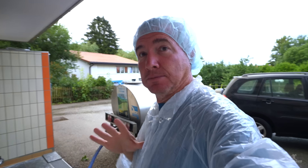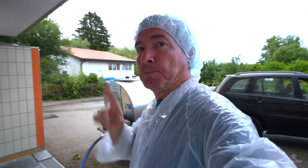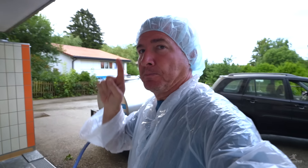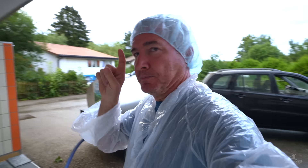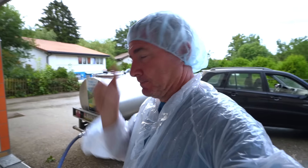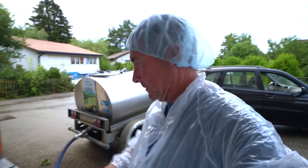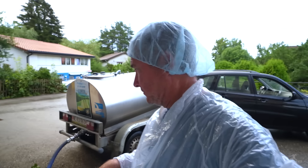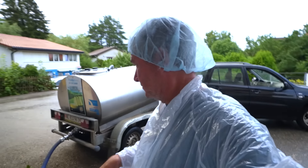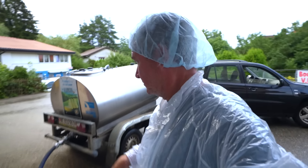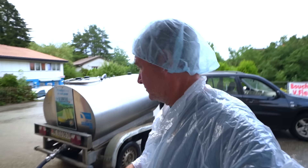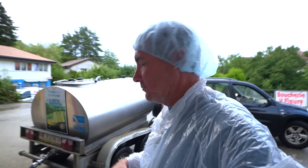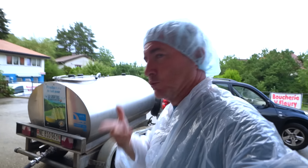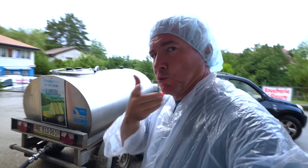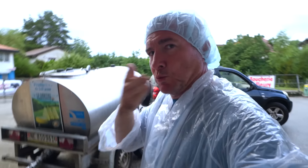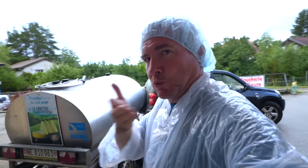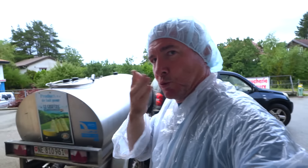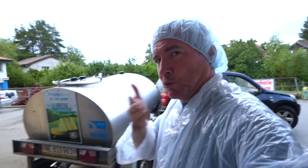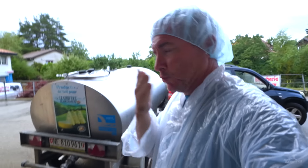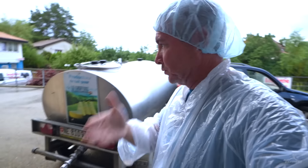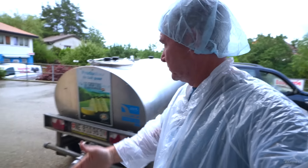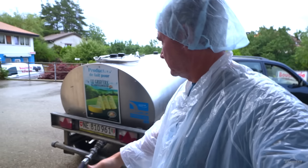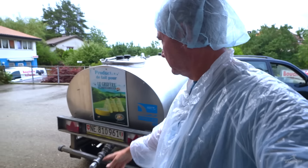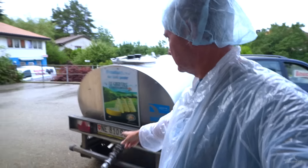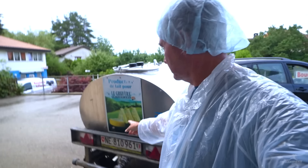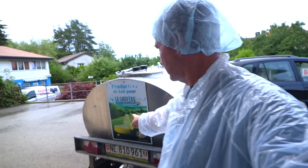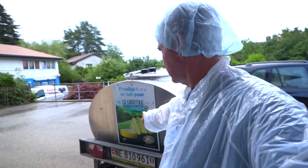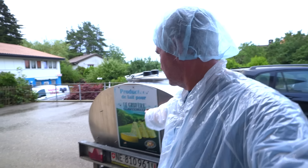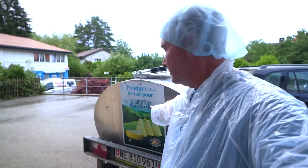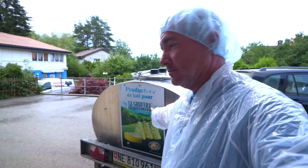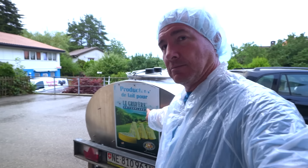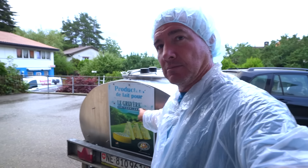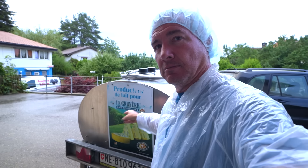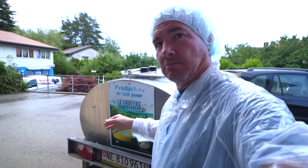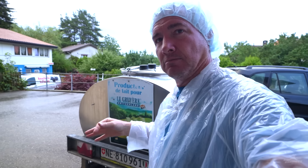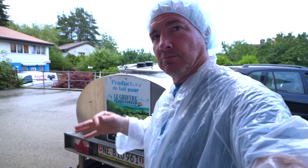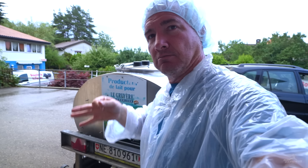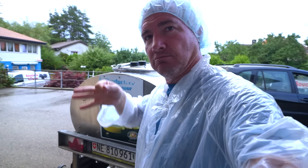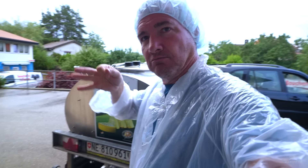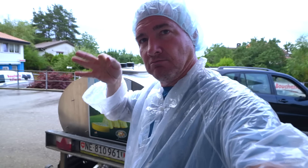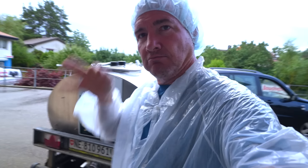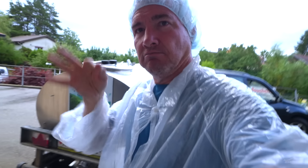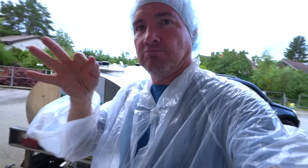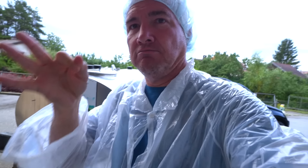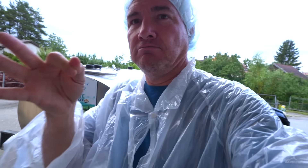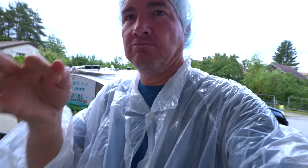They are solely for Gruyère cheese.